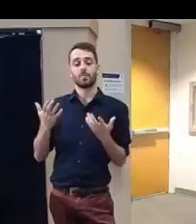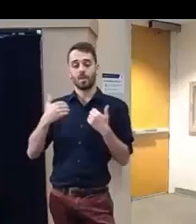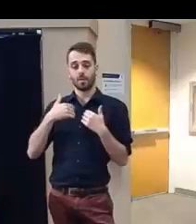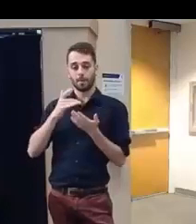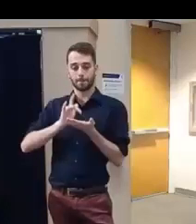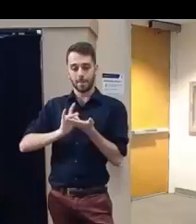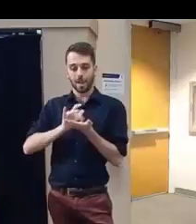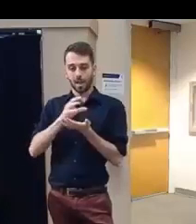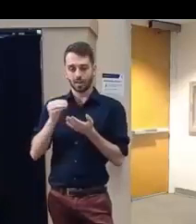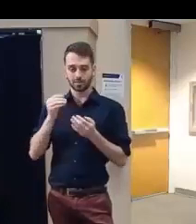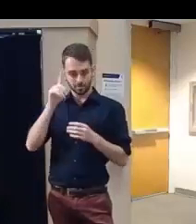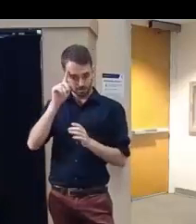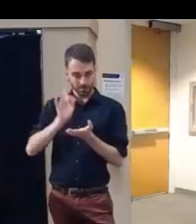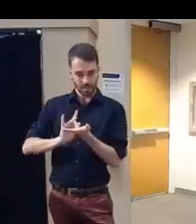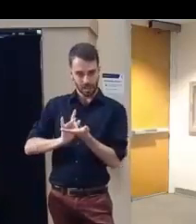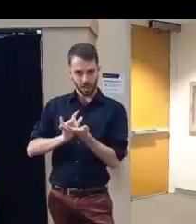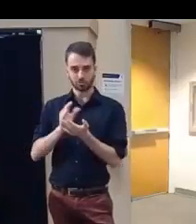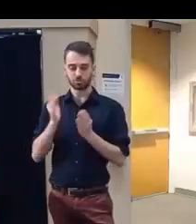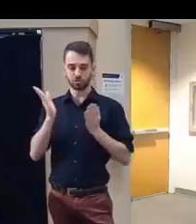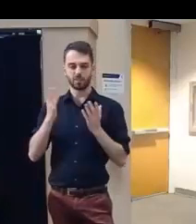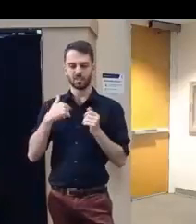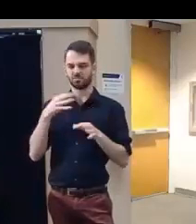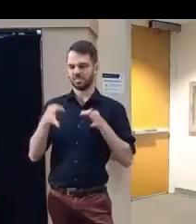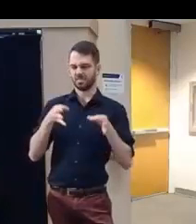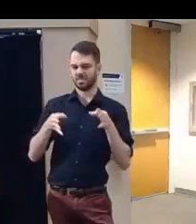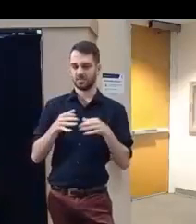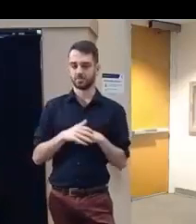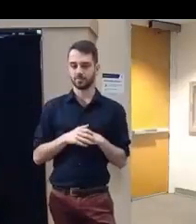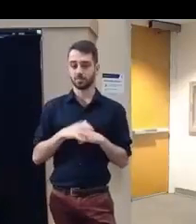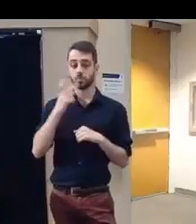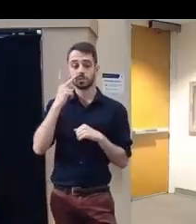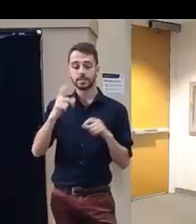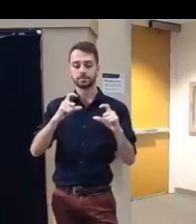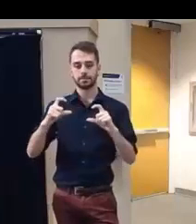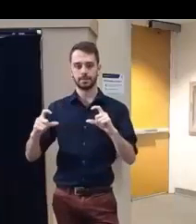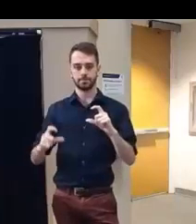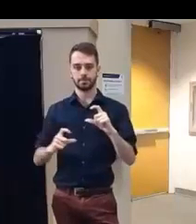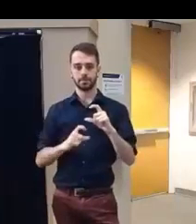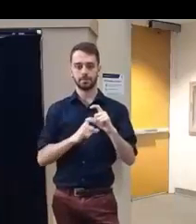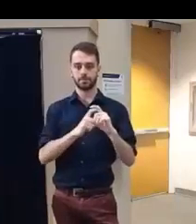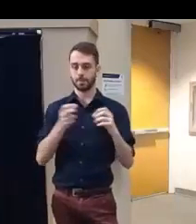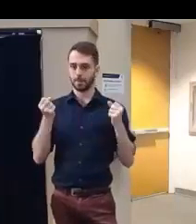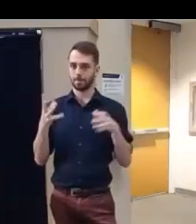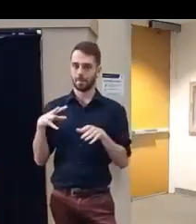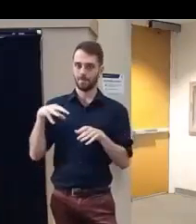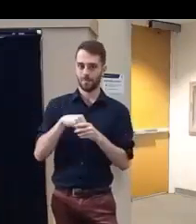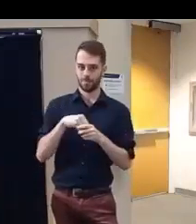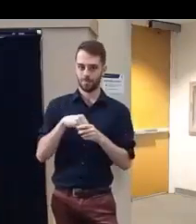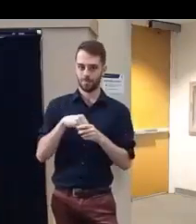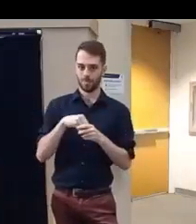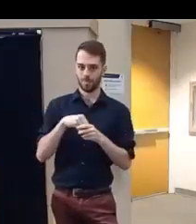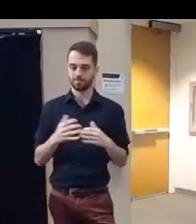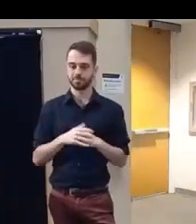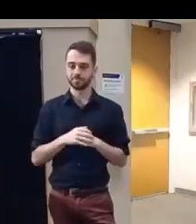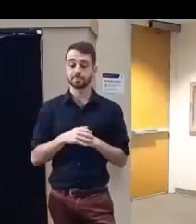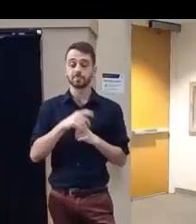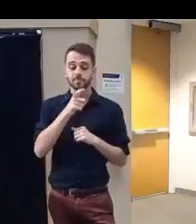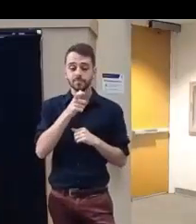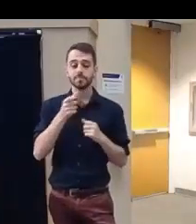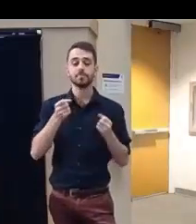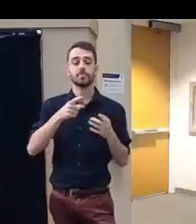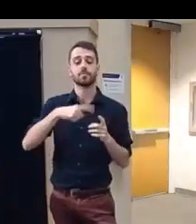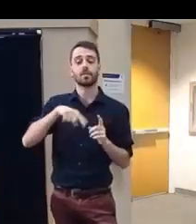I've got a lot of our team players um there's a medically trained Physicians um a lot of trainees